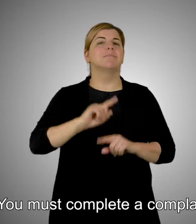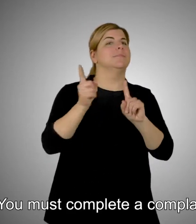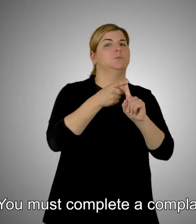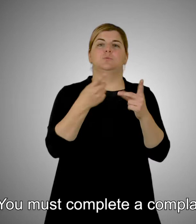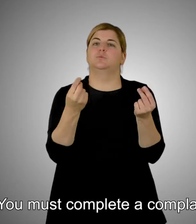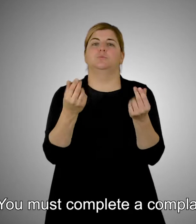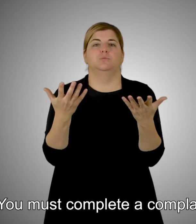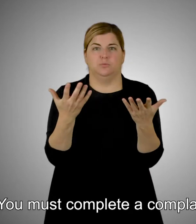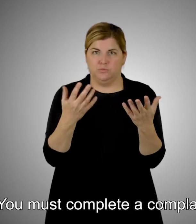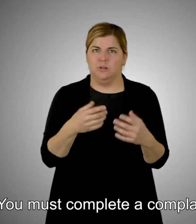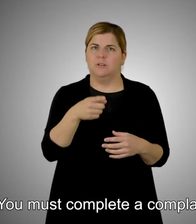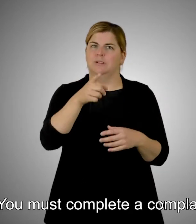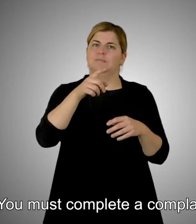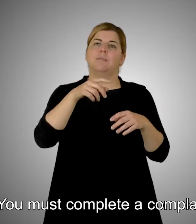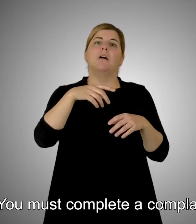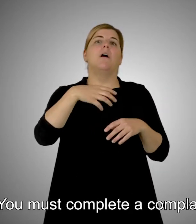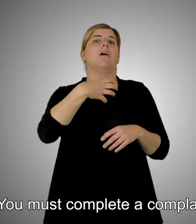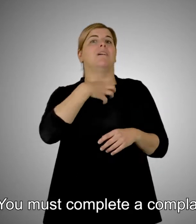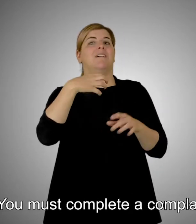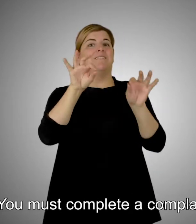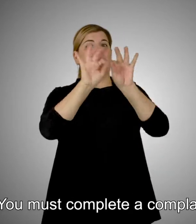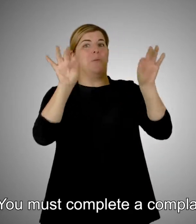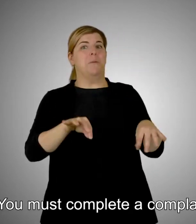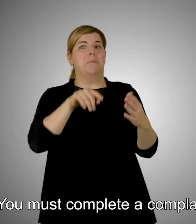You must complete a complaint form